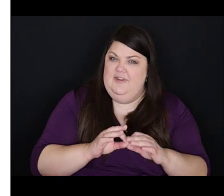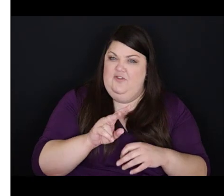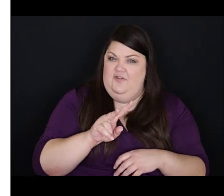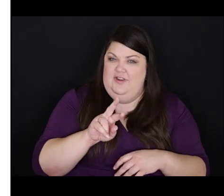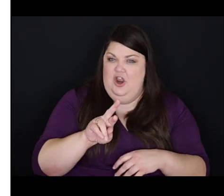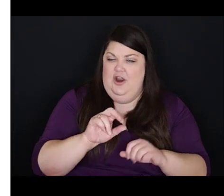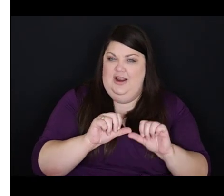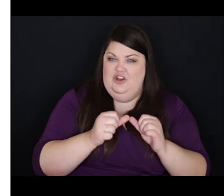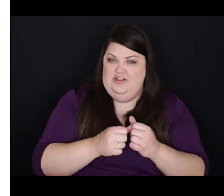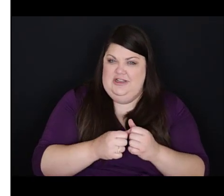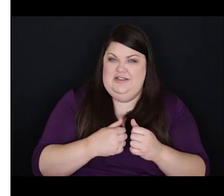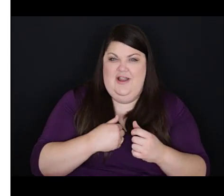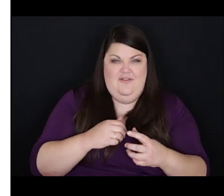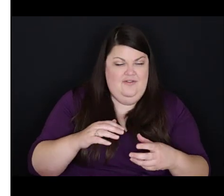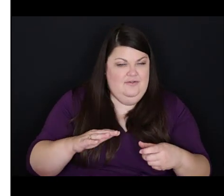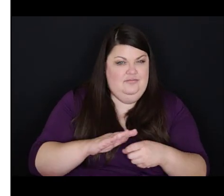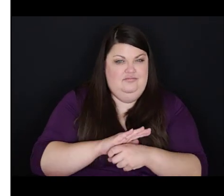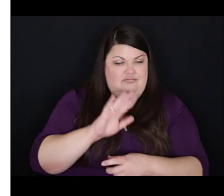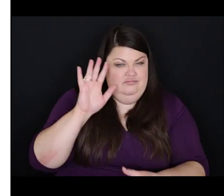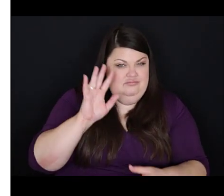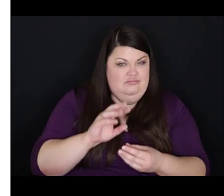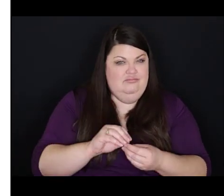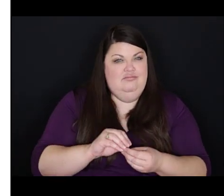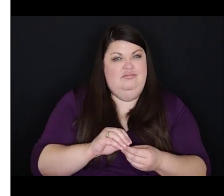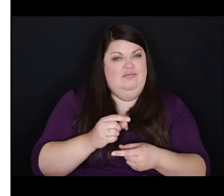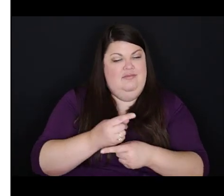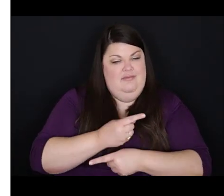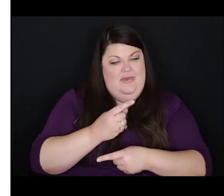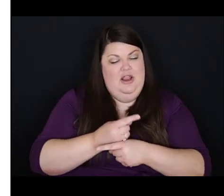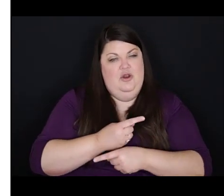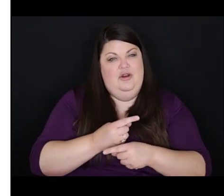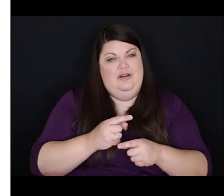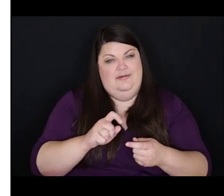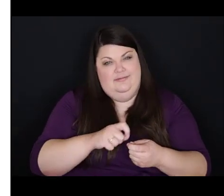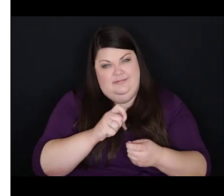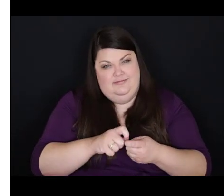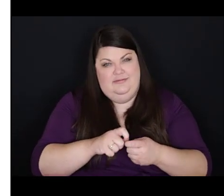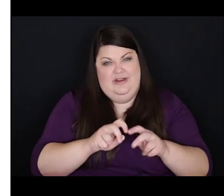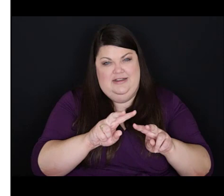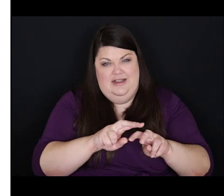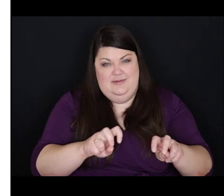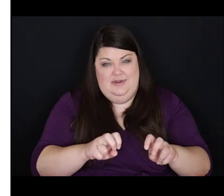comprehensive and accurate assessment of its resources to determine—not only